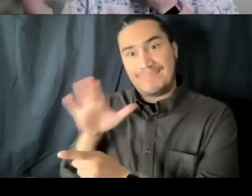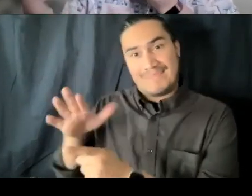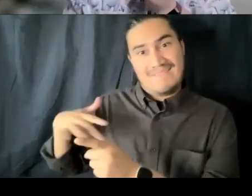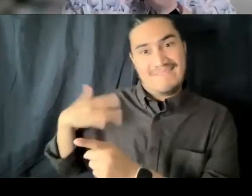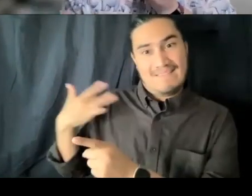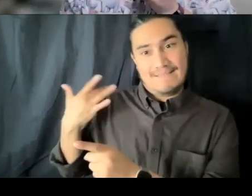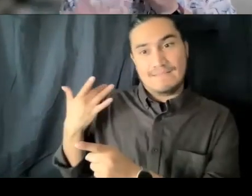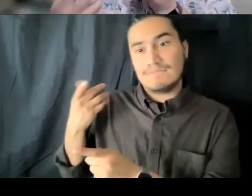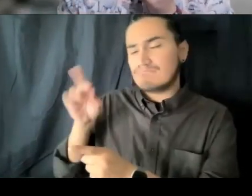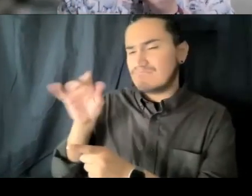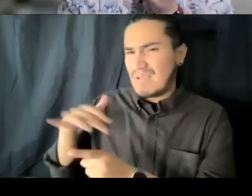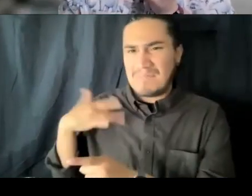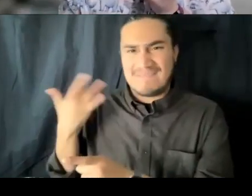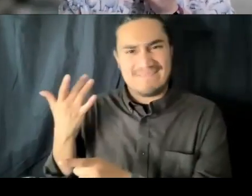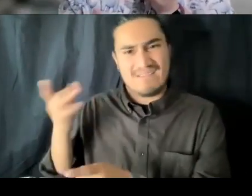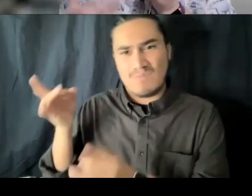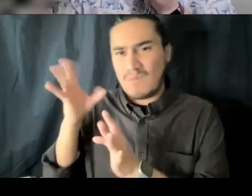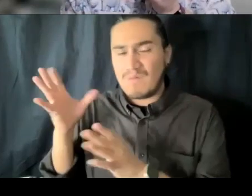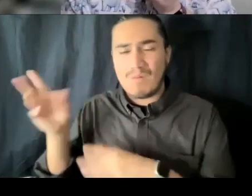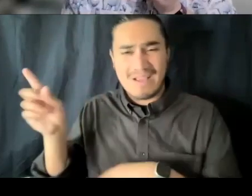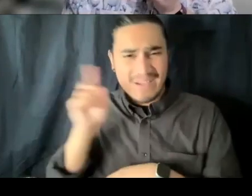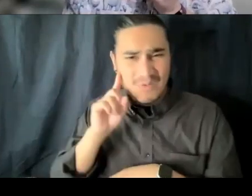or I hear you're really hurt by that feeling.